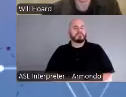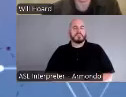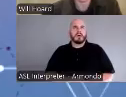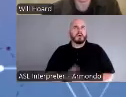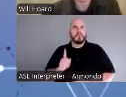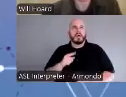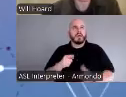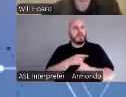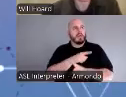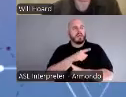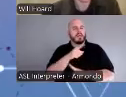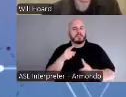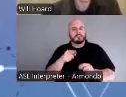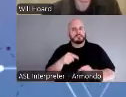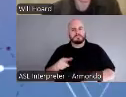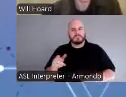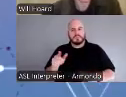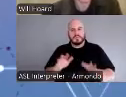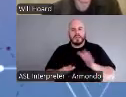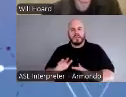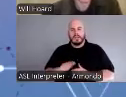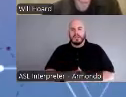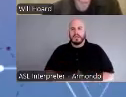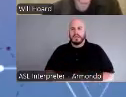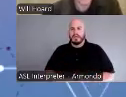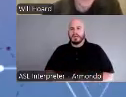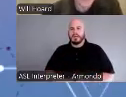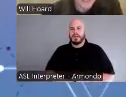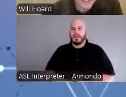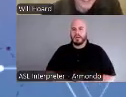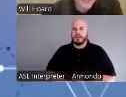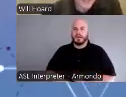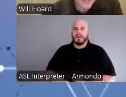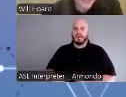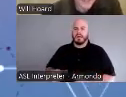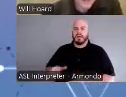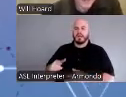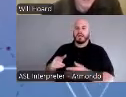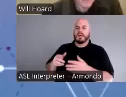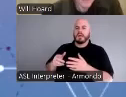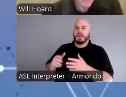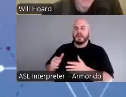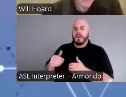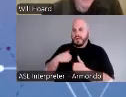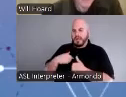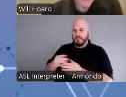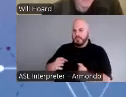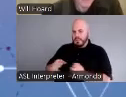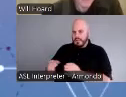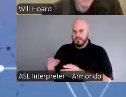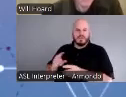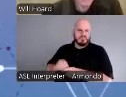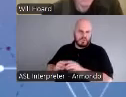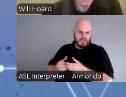but it's just kind of like-- We kind of let them-- they had a plan that was part of the class where they create the goal.